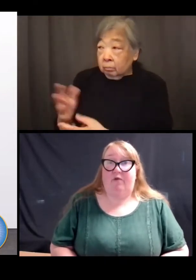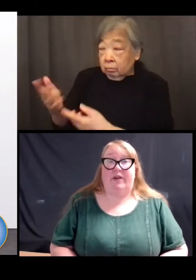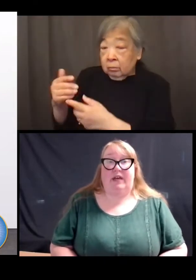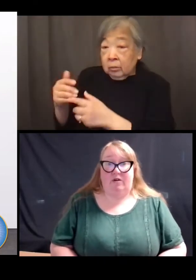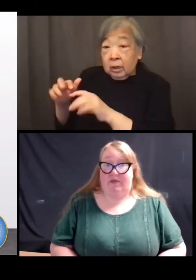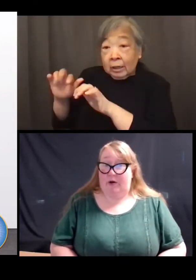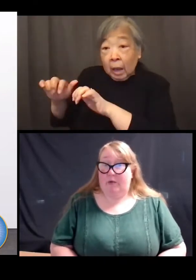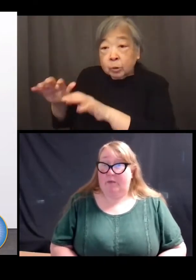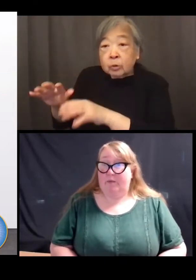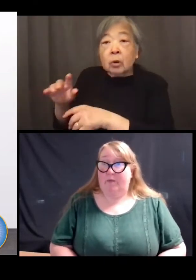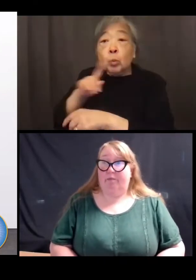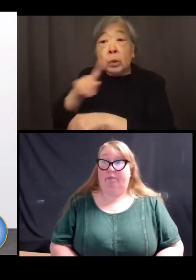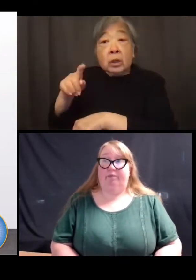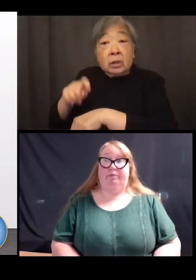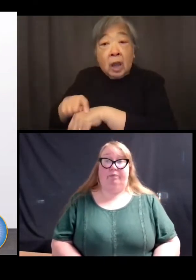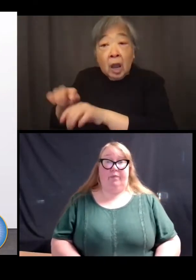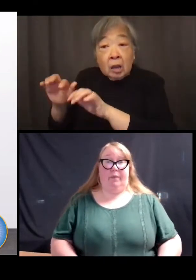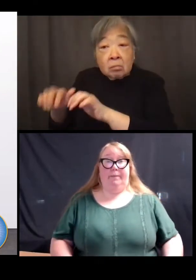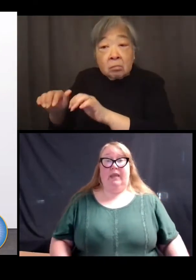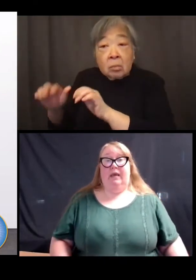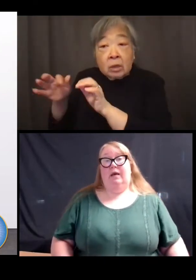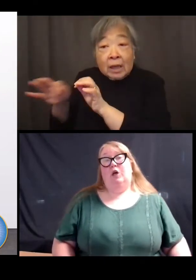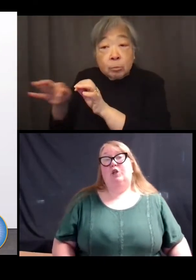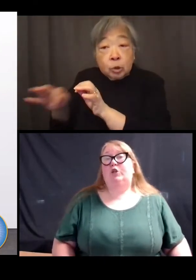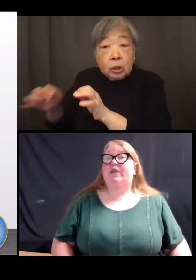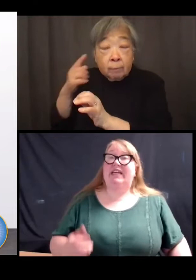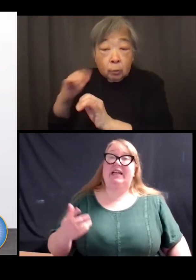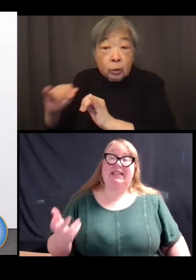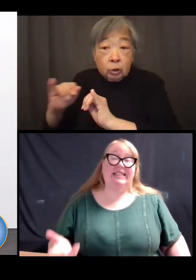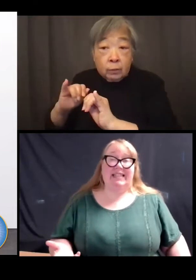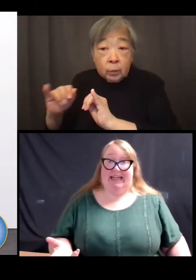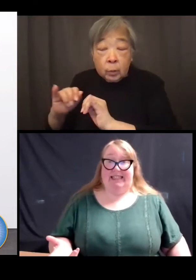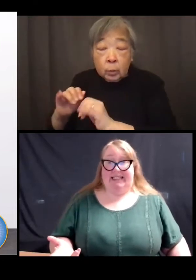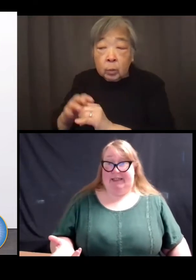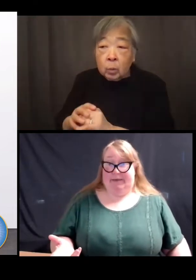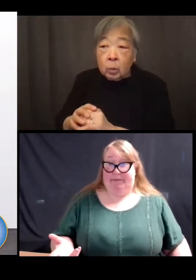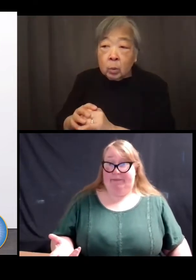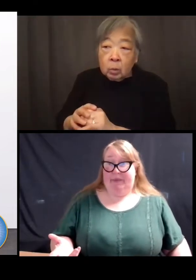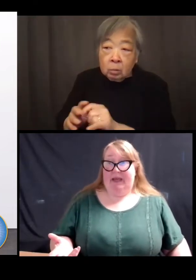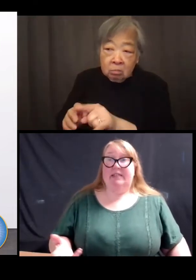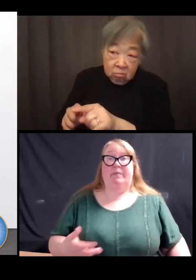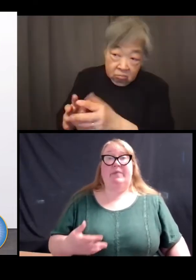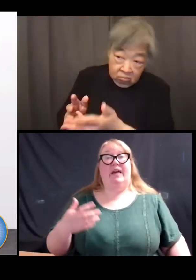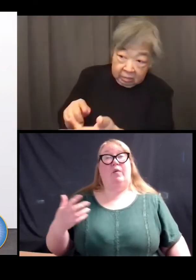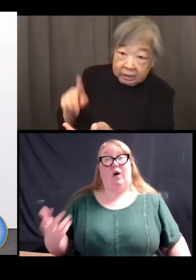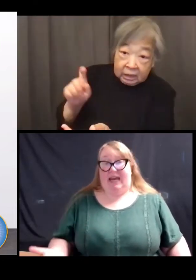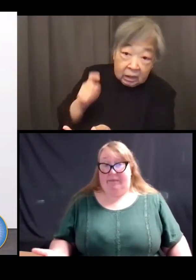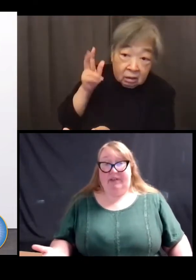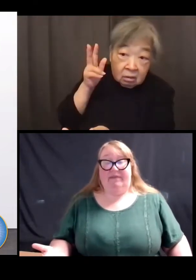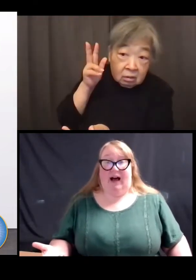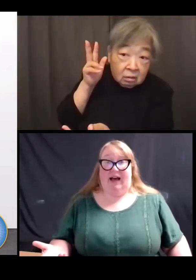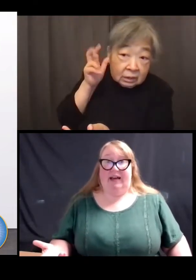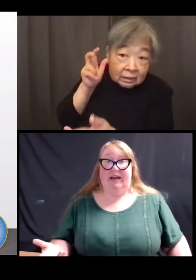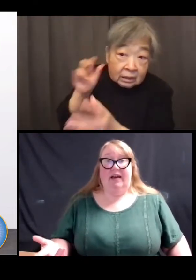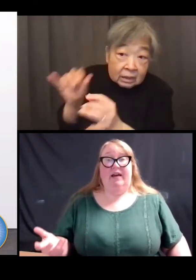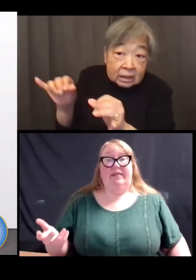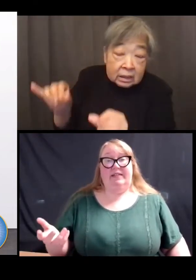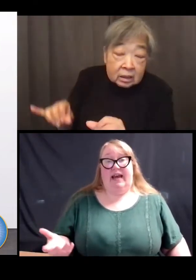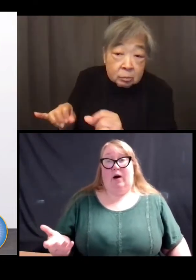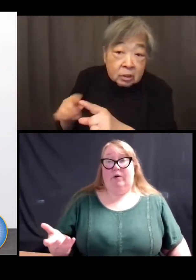for the interview Do they need a listening system something that will amplify the sound